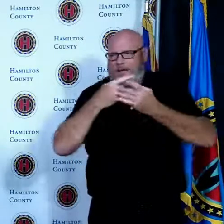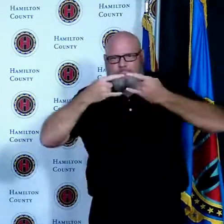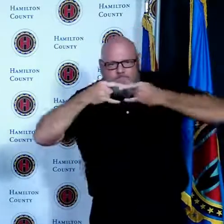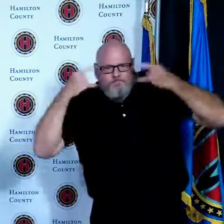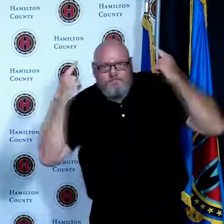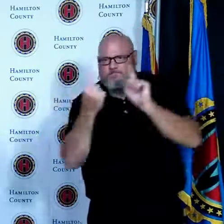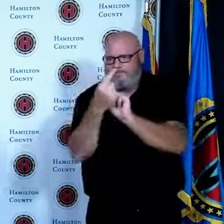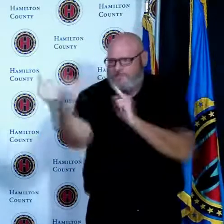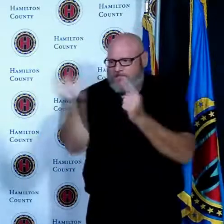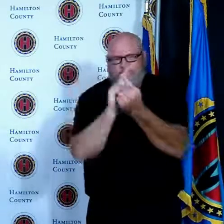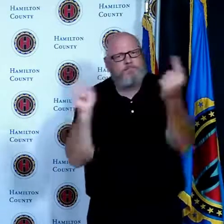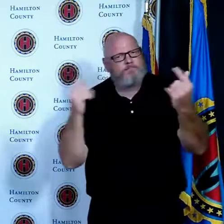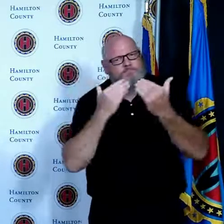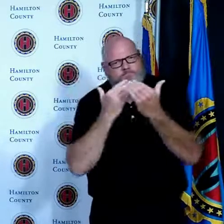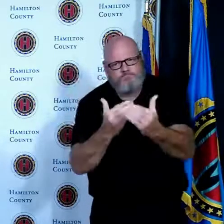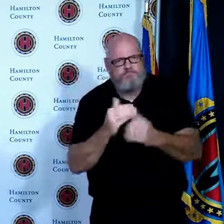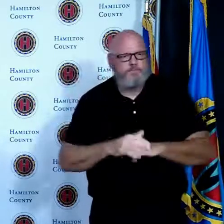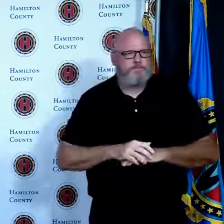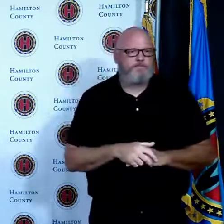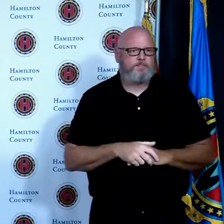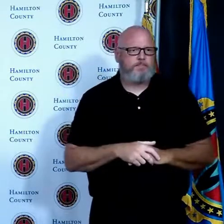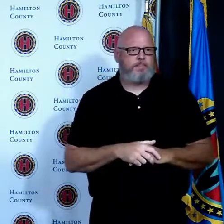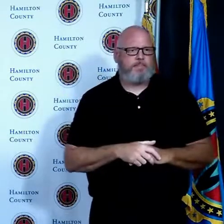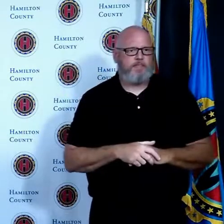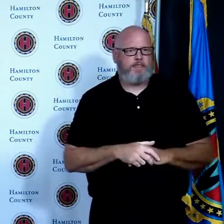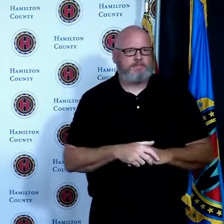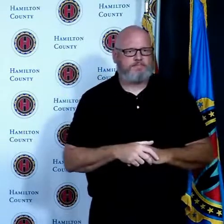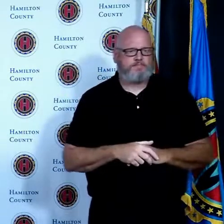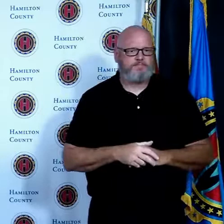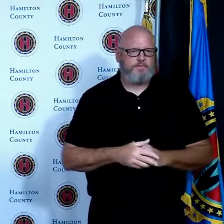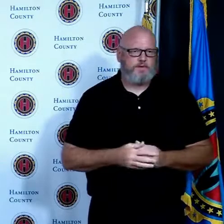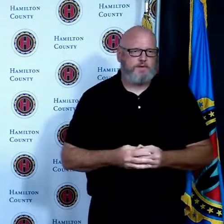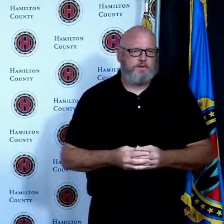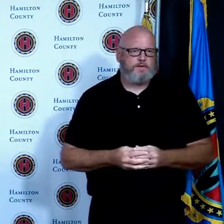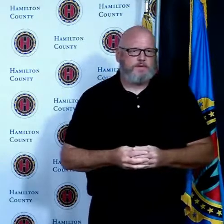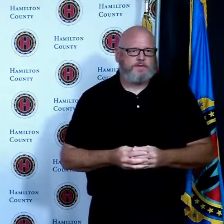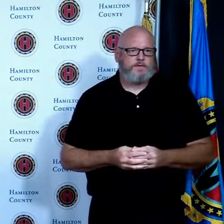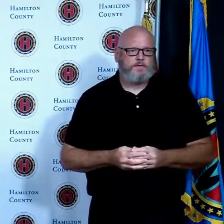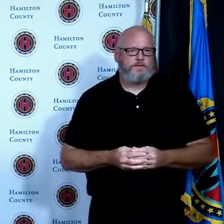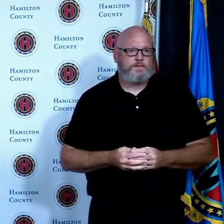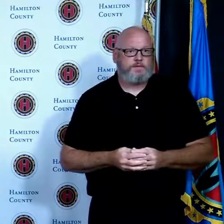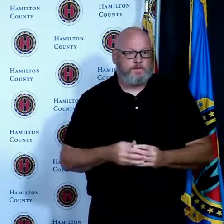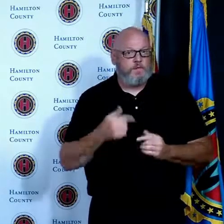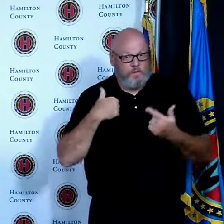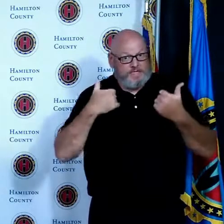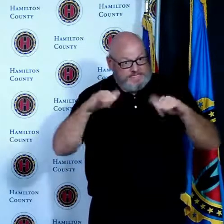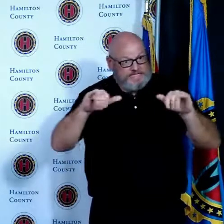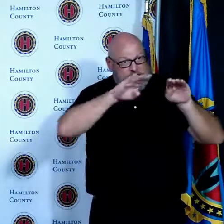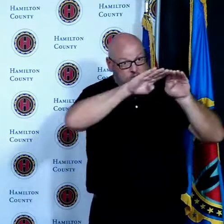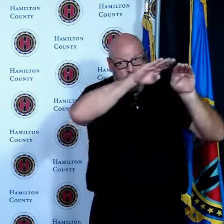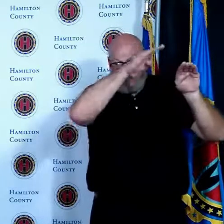and and were able to see cases declined so thank you once again for your hard work the next graphic I'll show shows